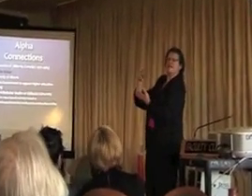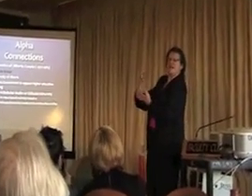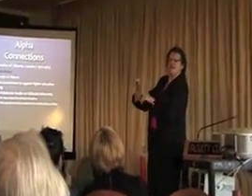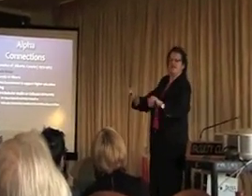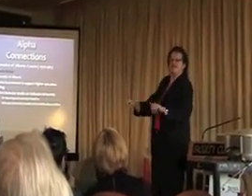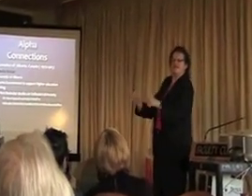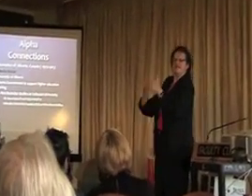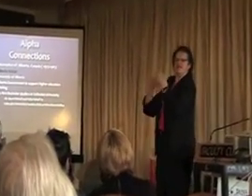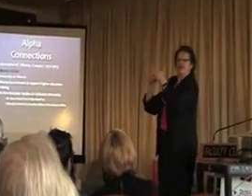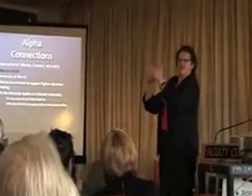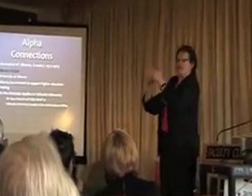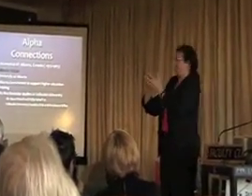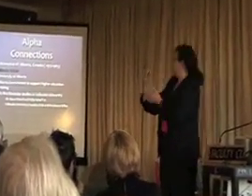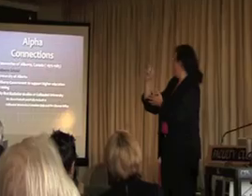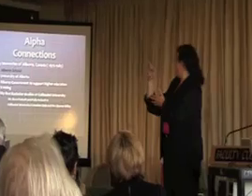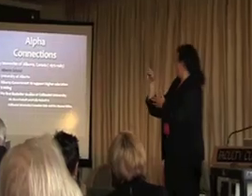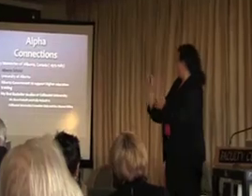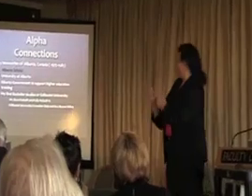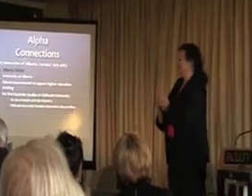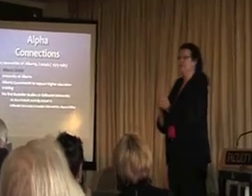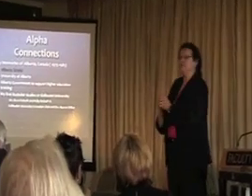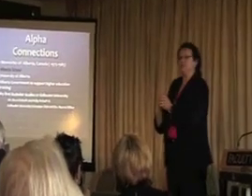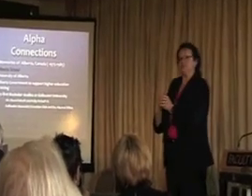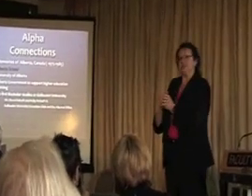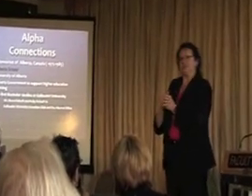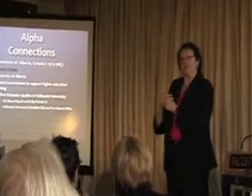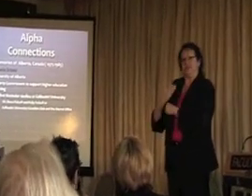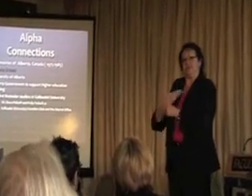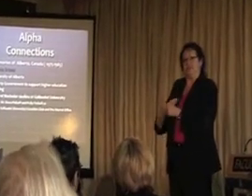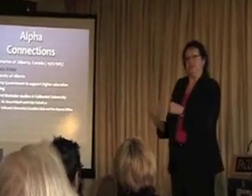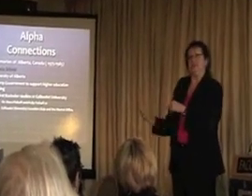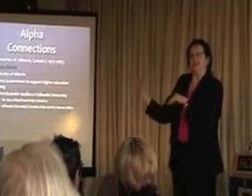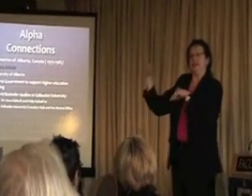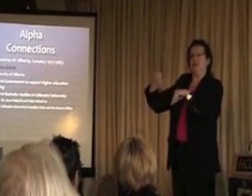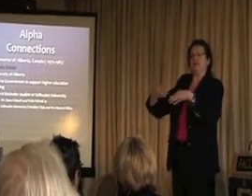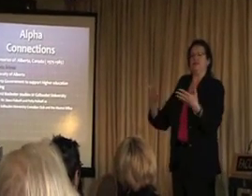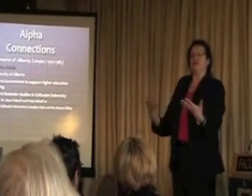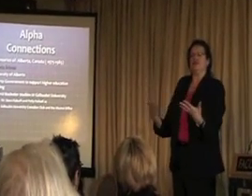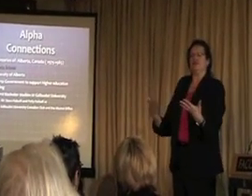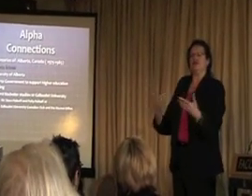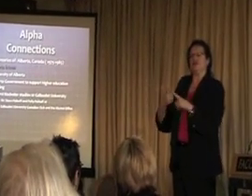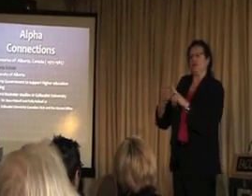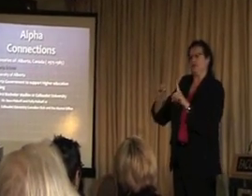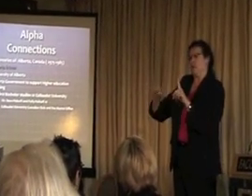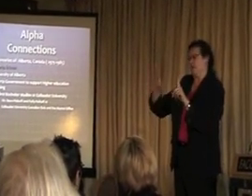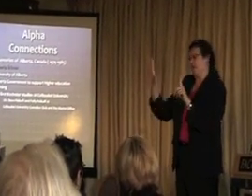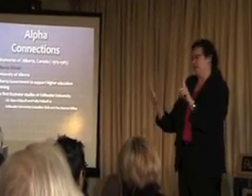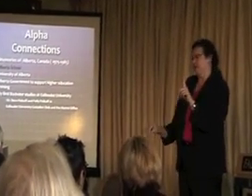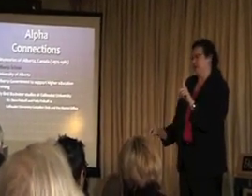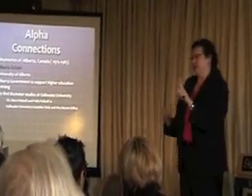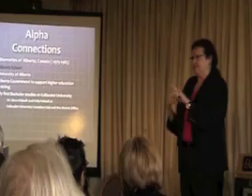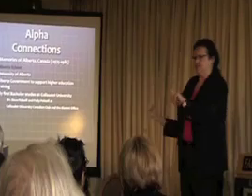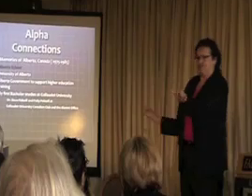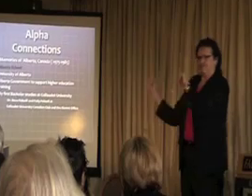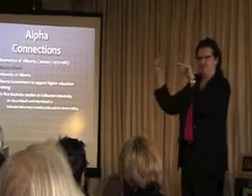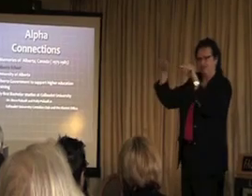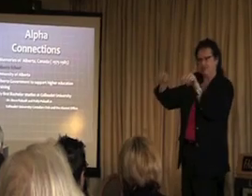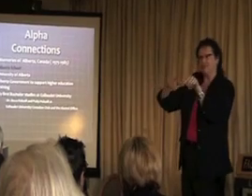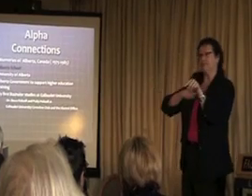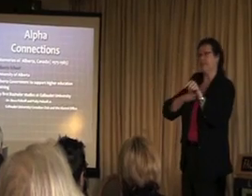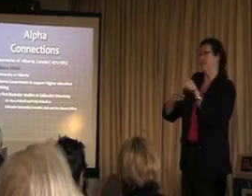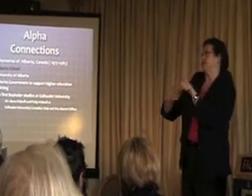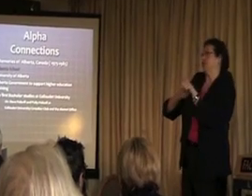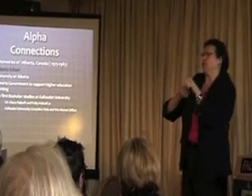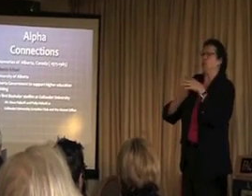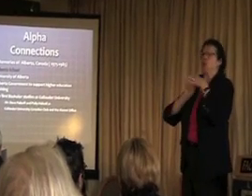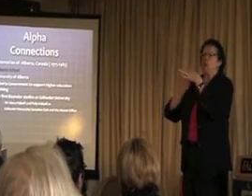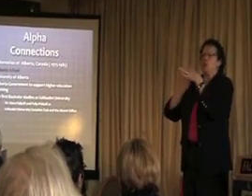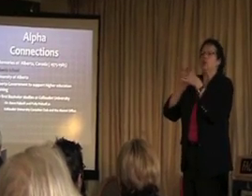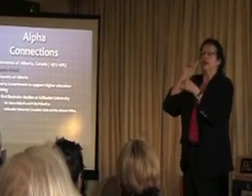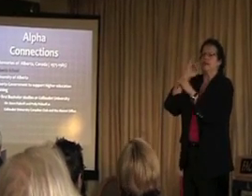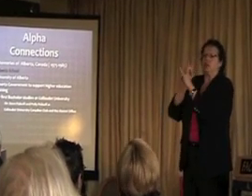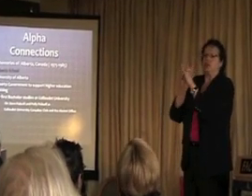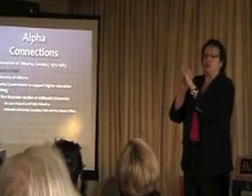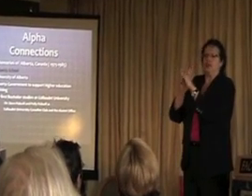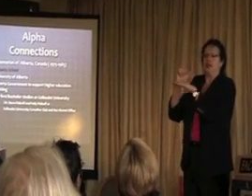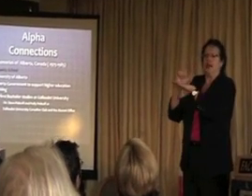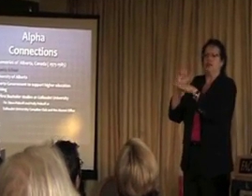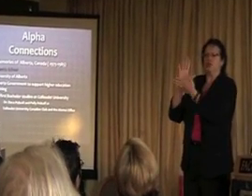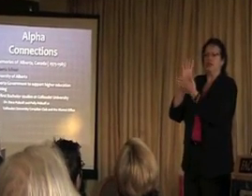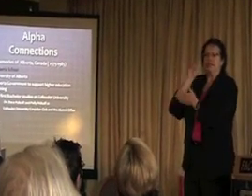in the community. And so that is how we're going to begin. I moved here from South Africa,